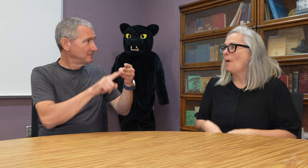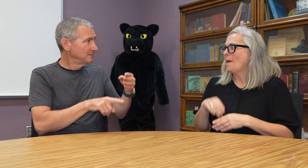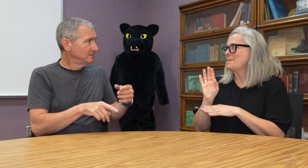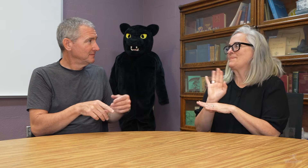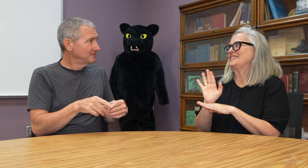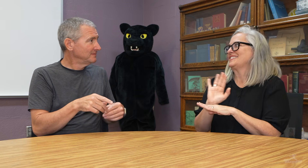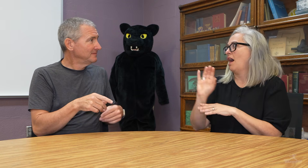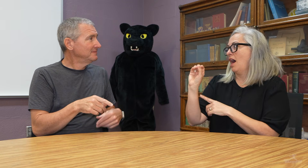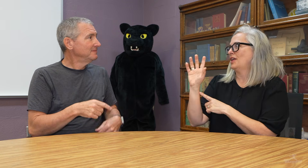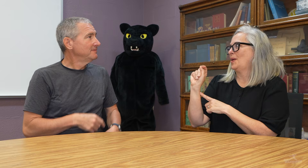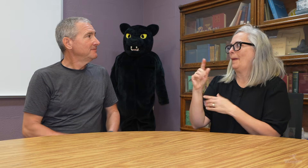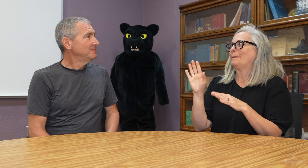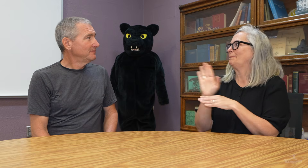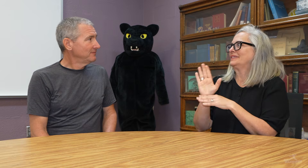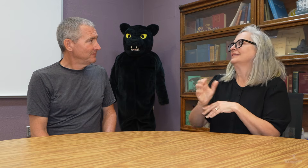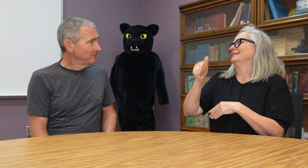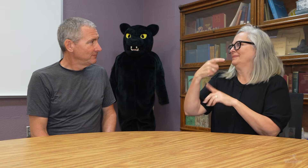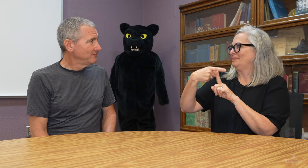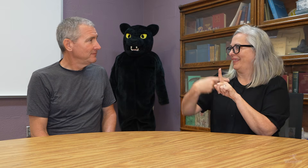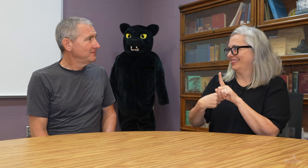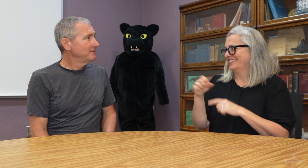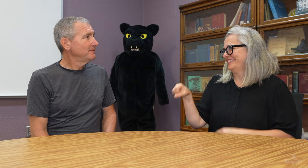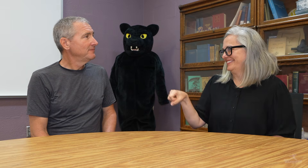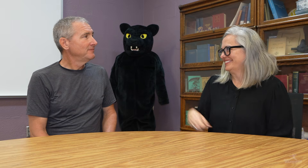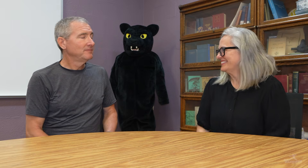Oh, absolutely, it is the busiest month!